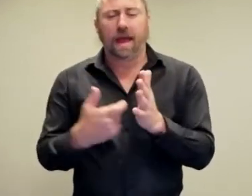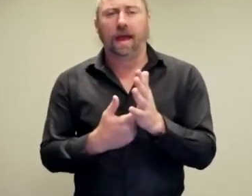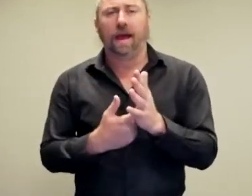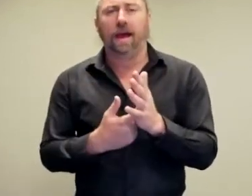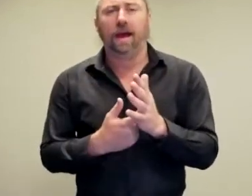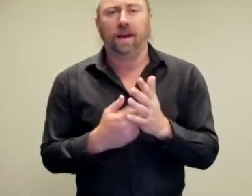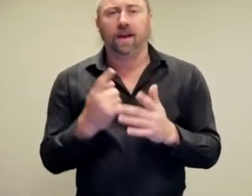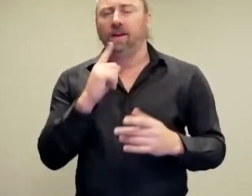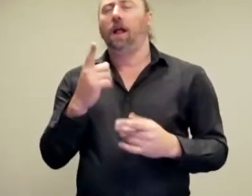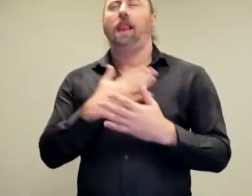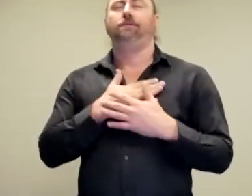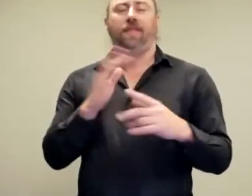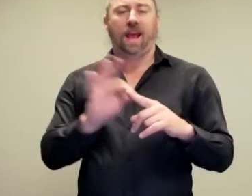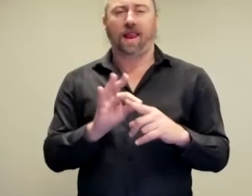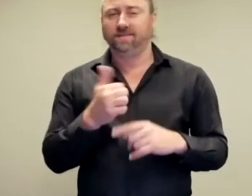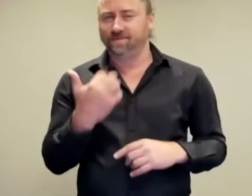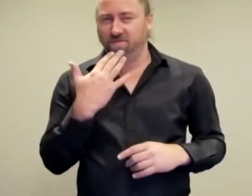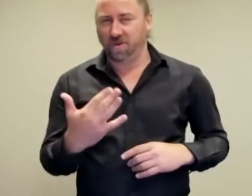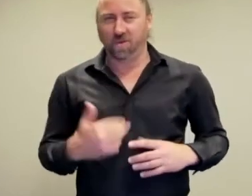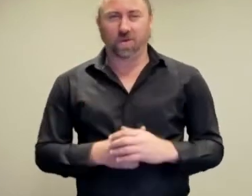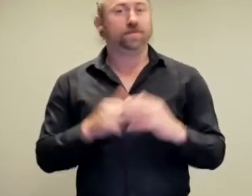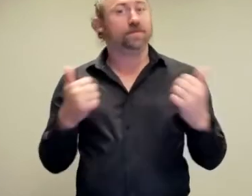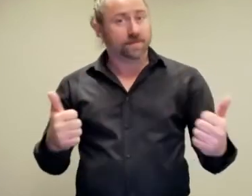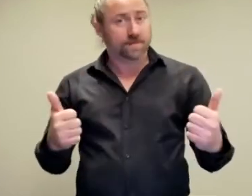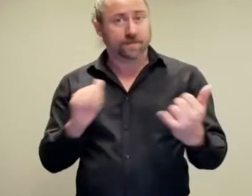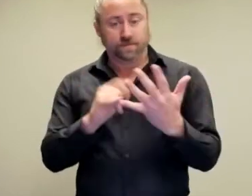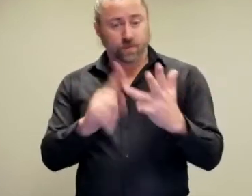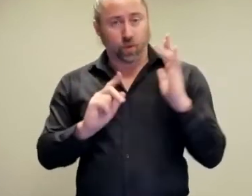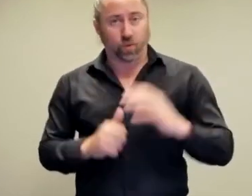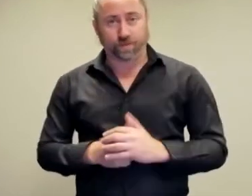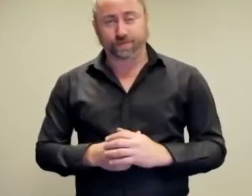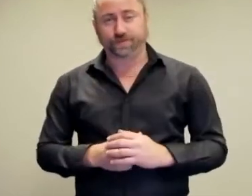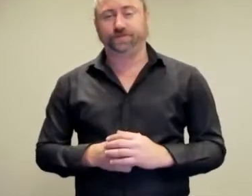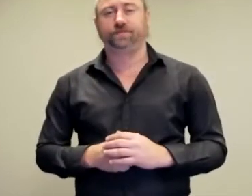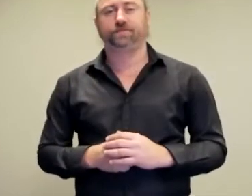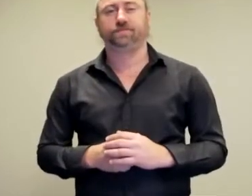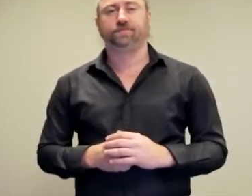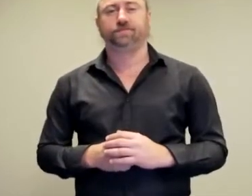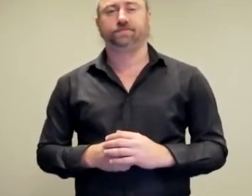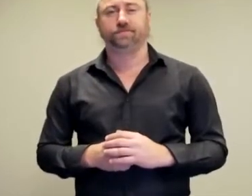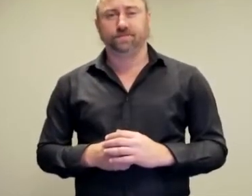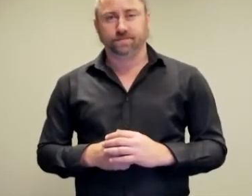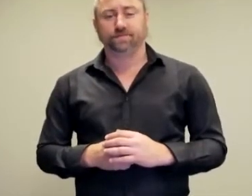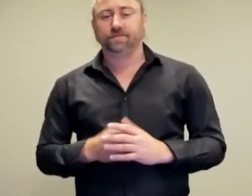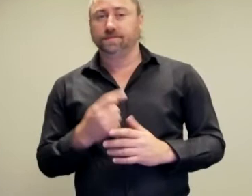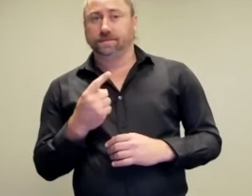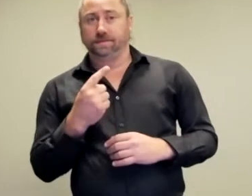loving the colours. Okay so in this piece, here you can see the